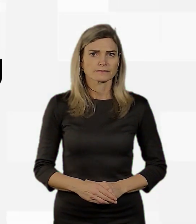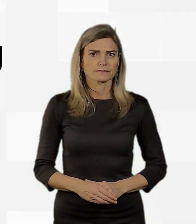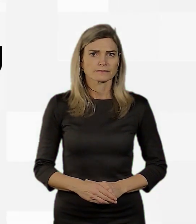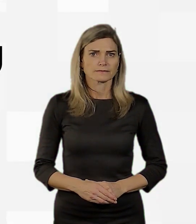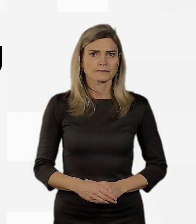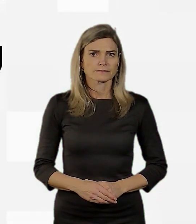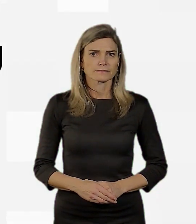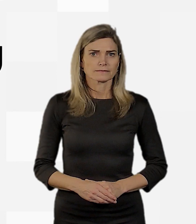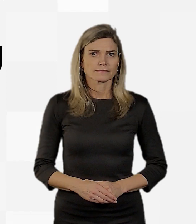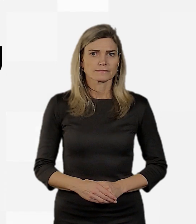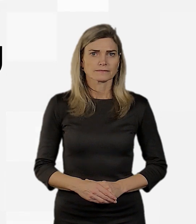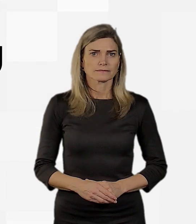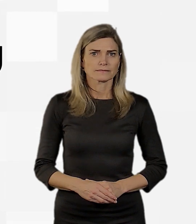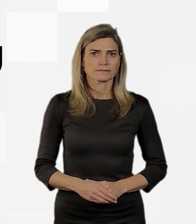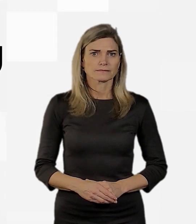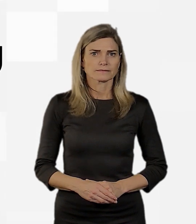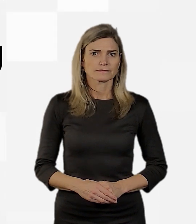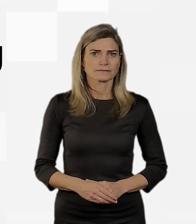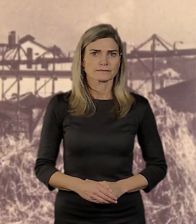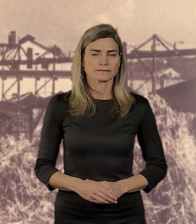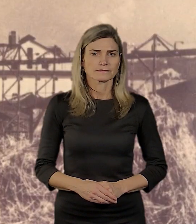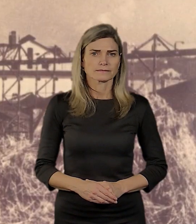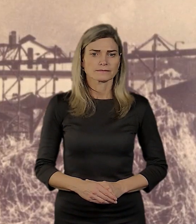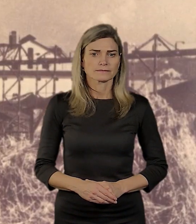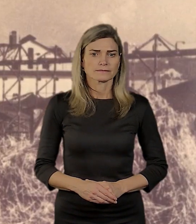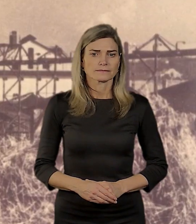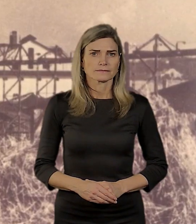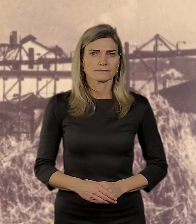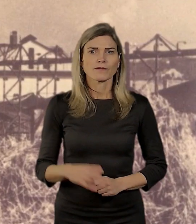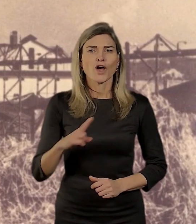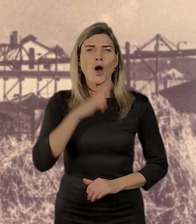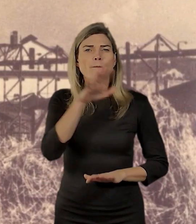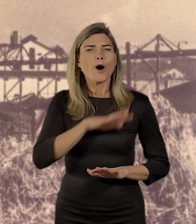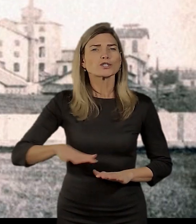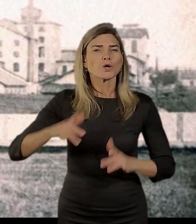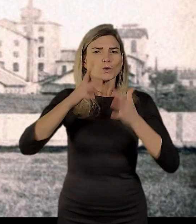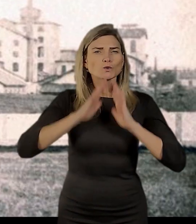After its closure and demolition in 2000, the land became a devalued brownfield.